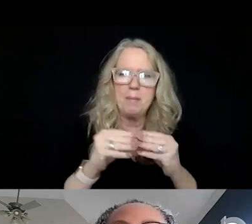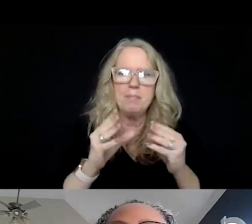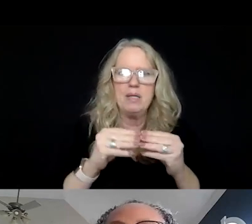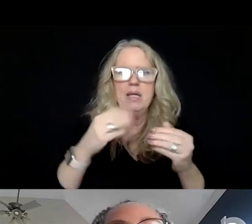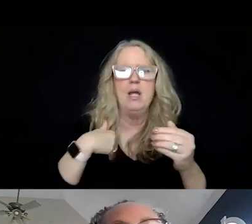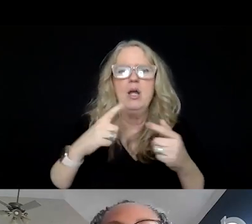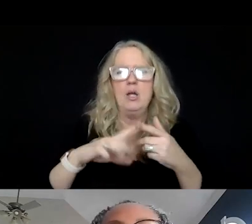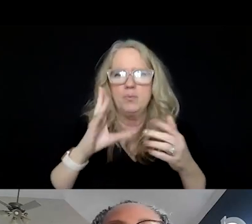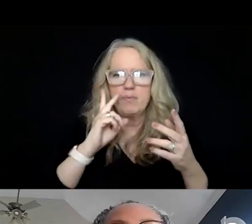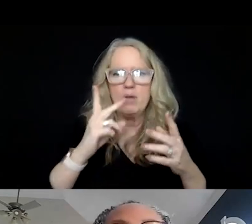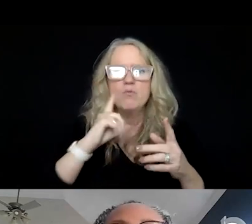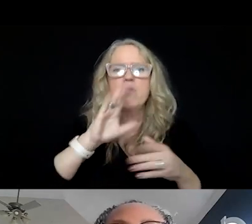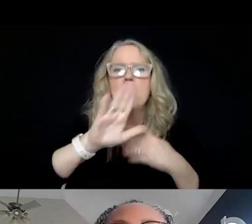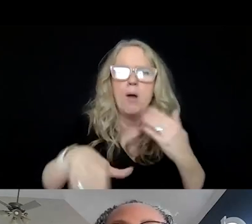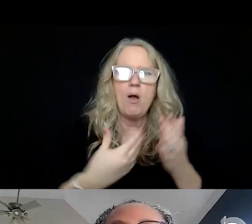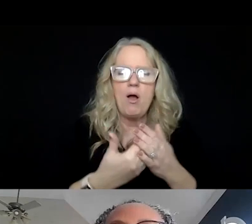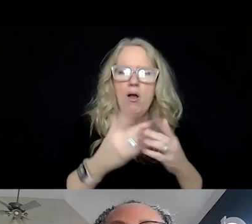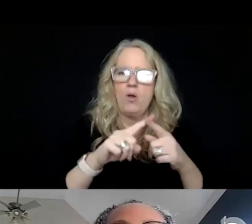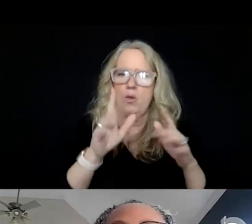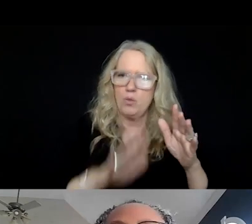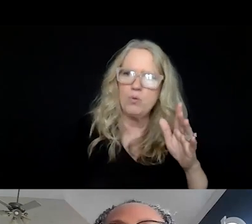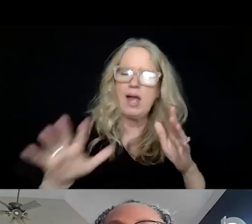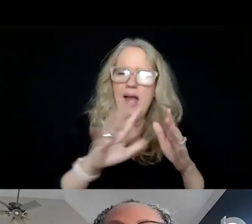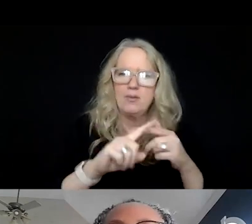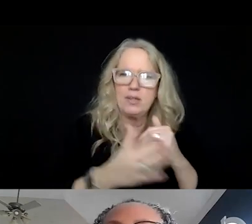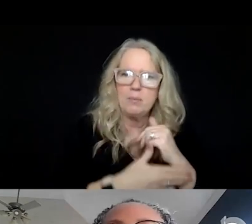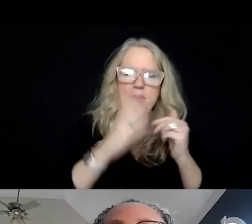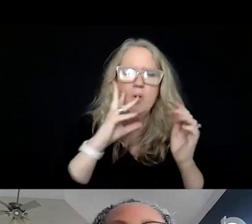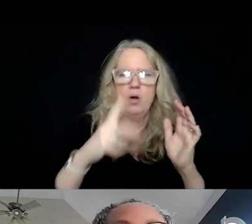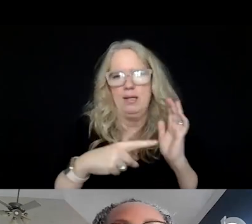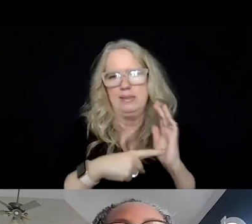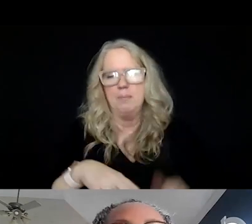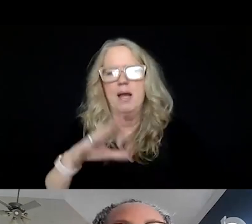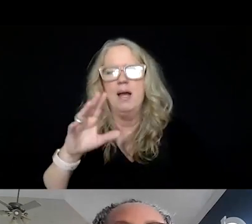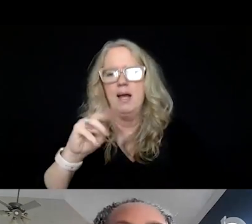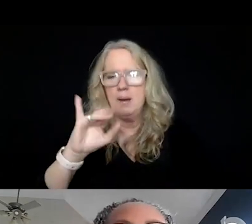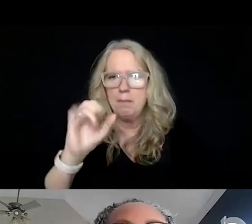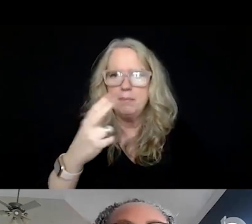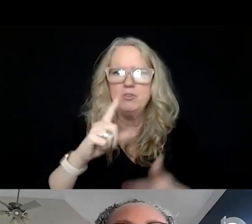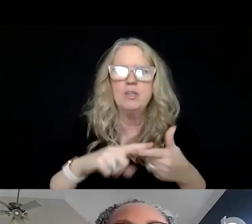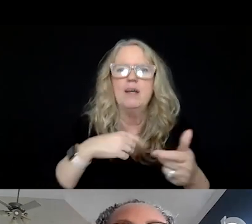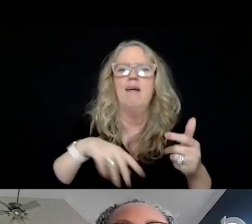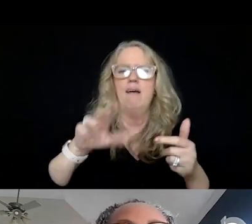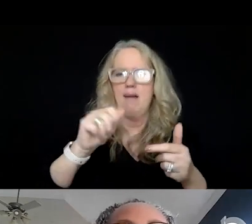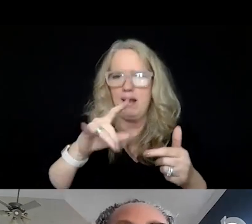PANELIST ALL ACROSS THE COUNTRY, LIKE MICHIGAN, ALASKA, TEXAS.